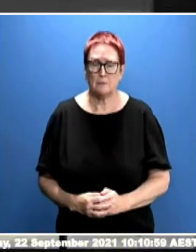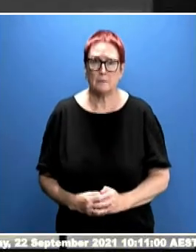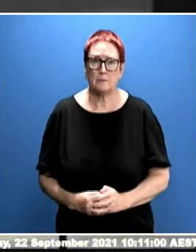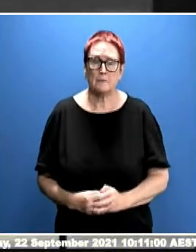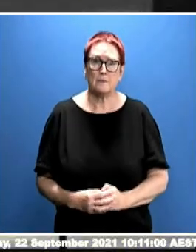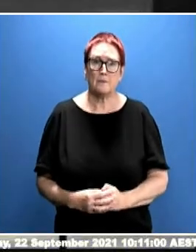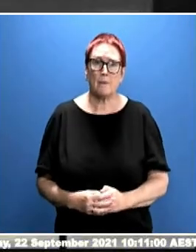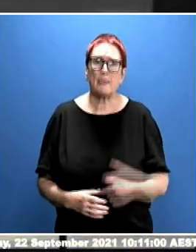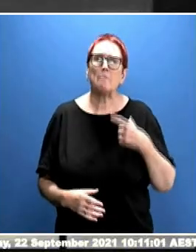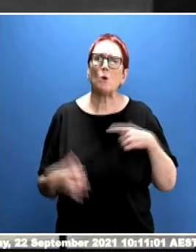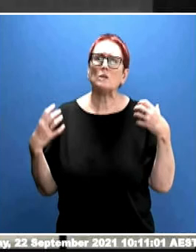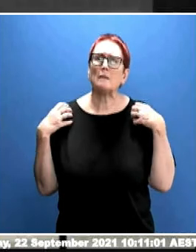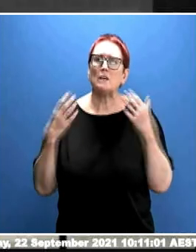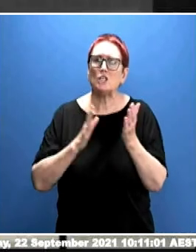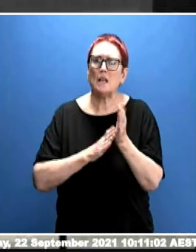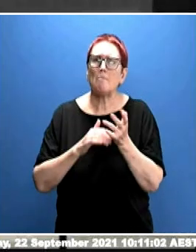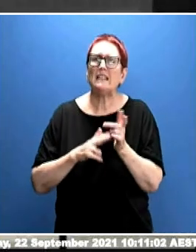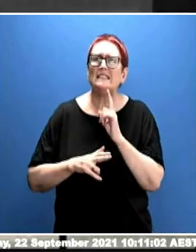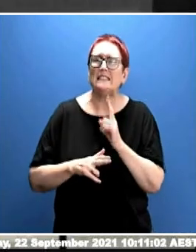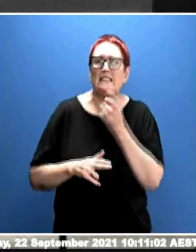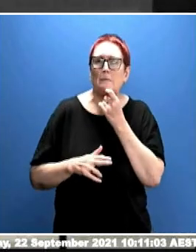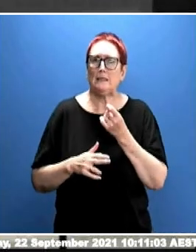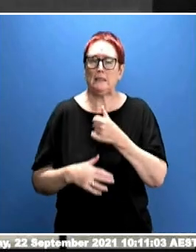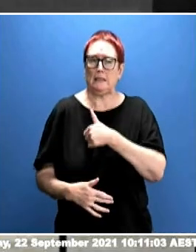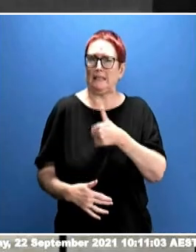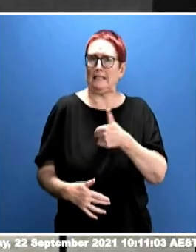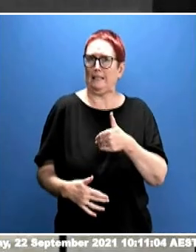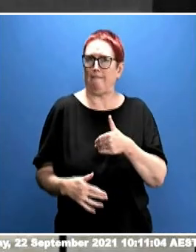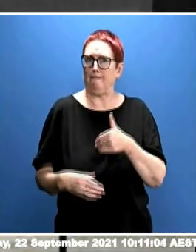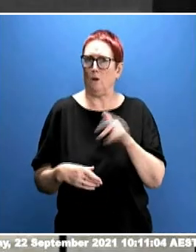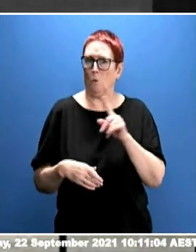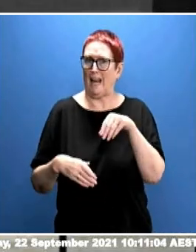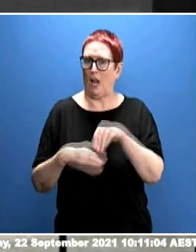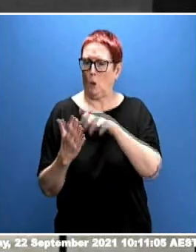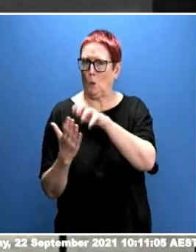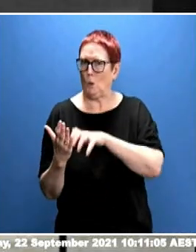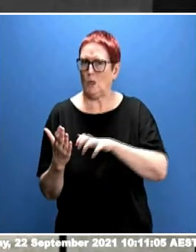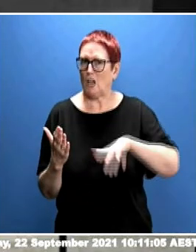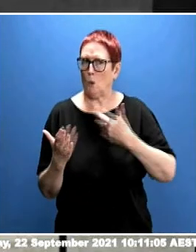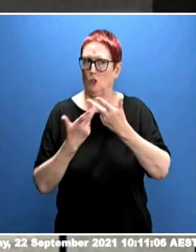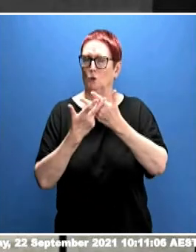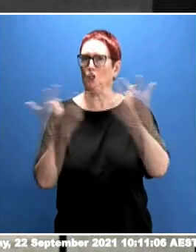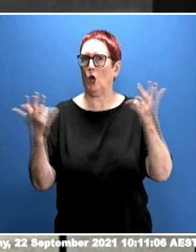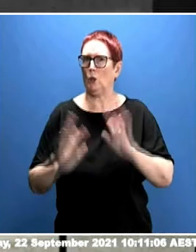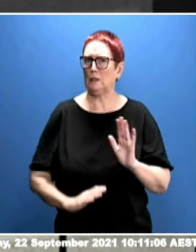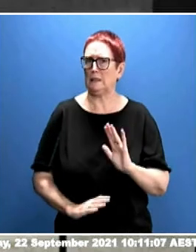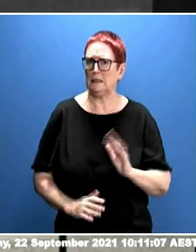Commissioner Mason has just mentioned, the sensitivity of issues related therein, and I'm conscious of making these submissions ---